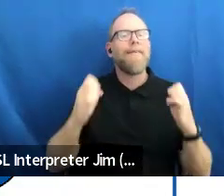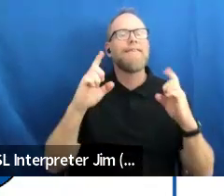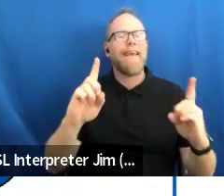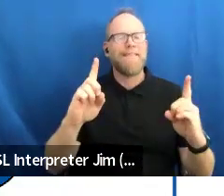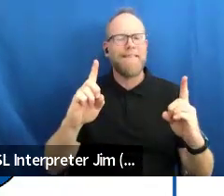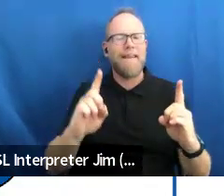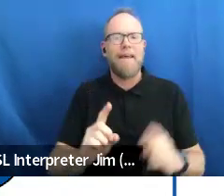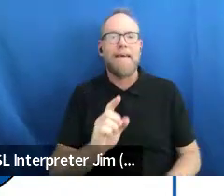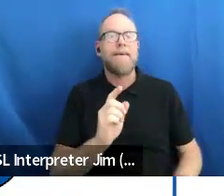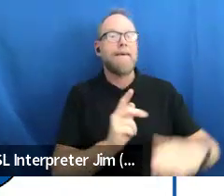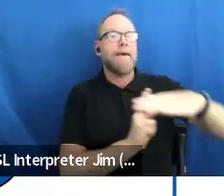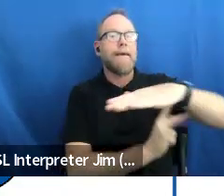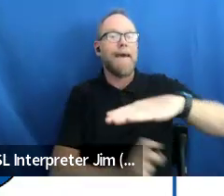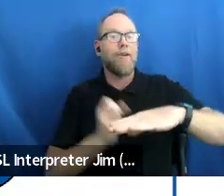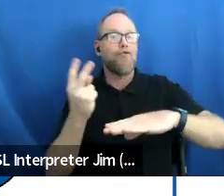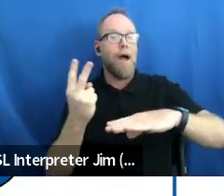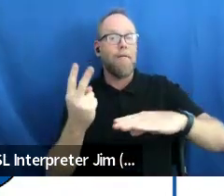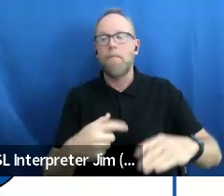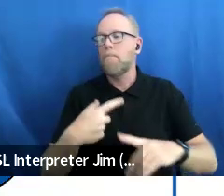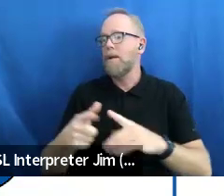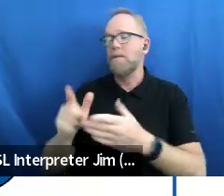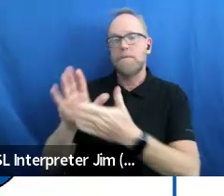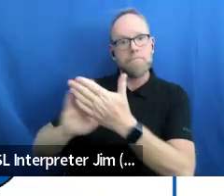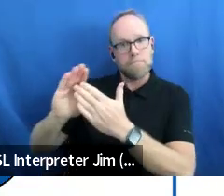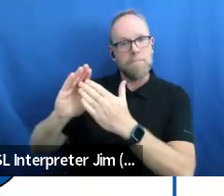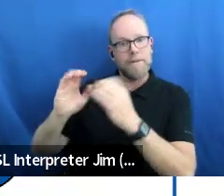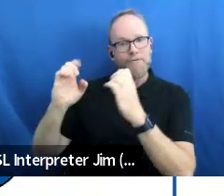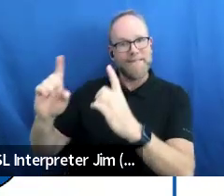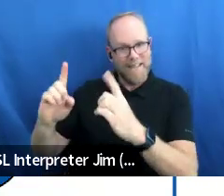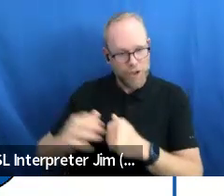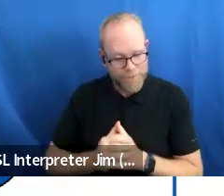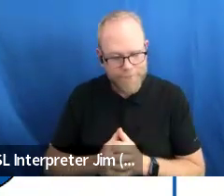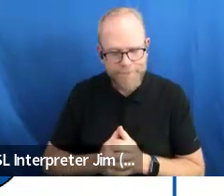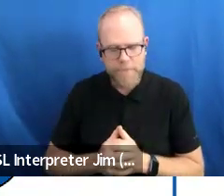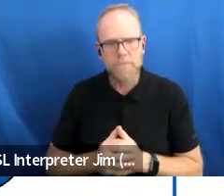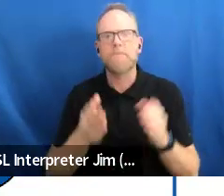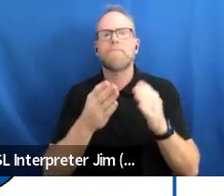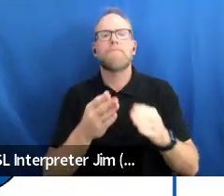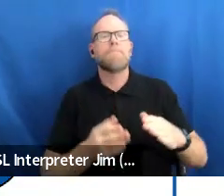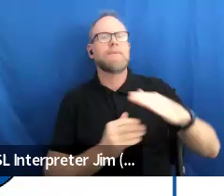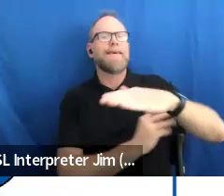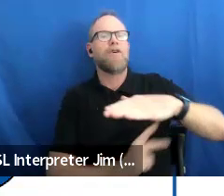but also higher education, general education teachers need training on disabilities.